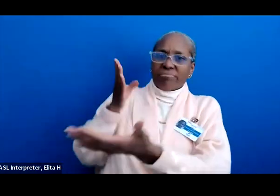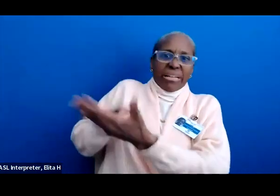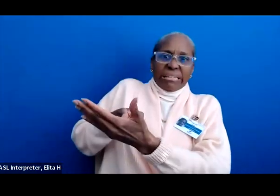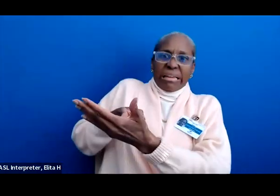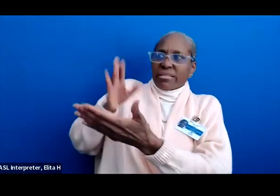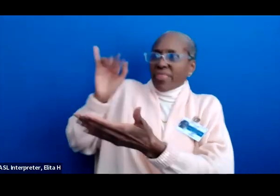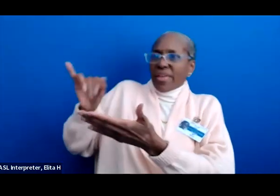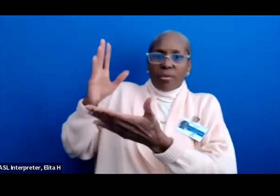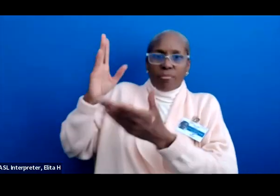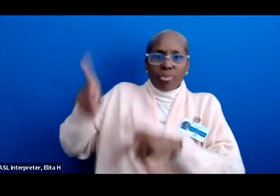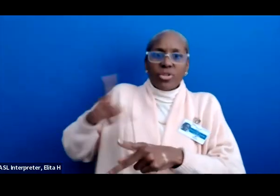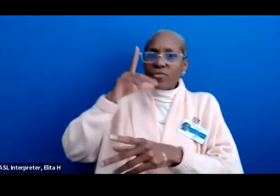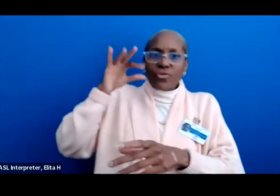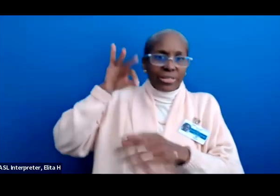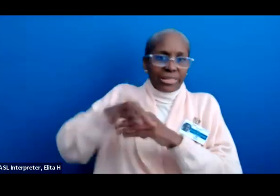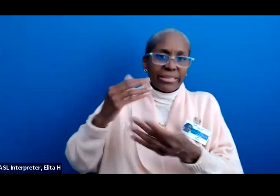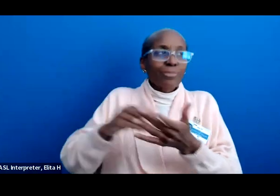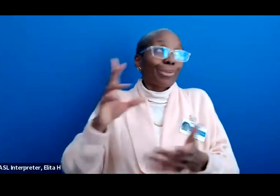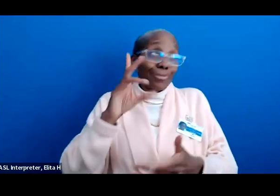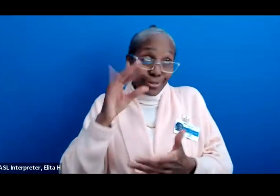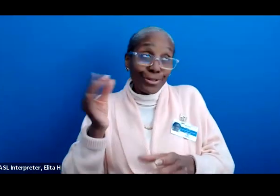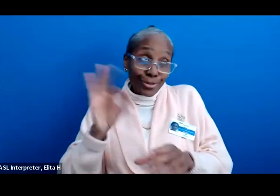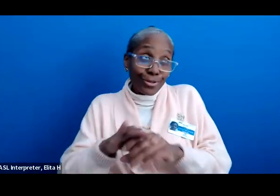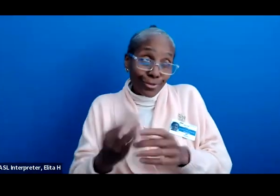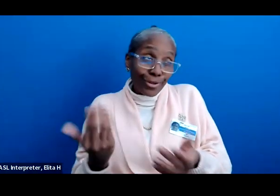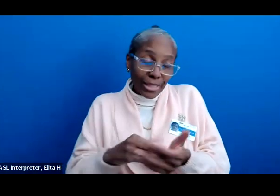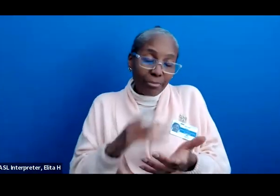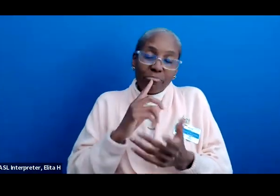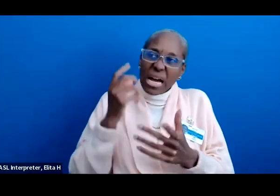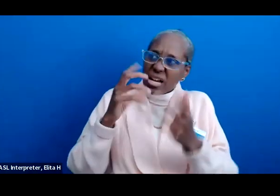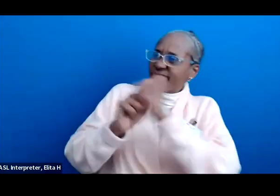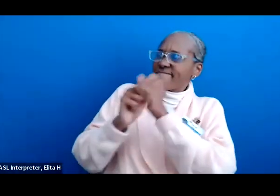Of course, they were reelected, but I still campaign against whoever it is.